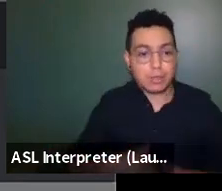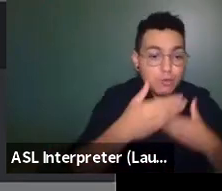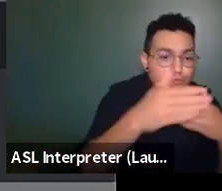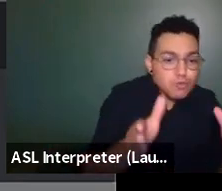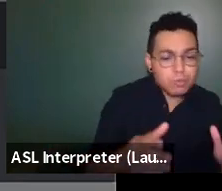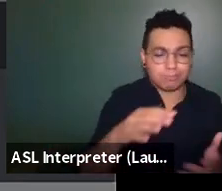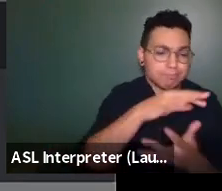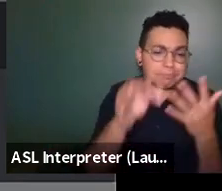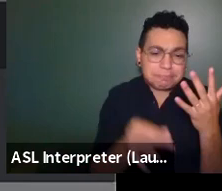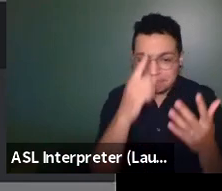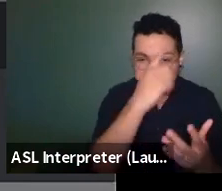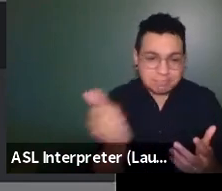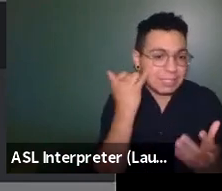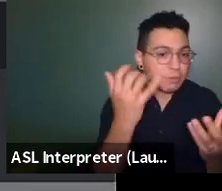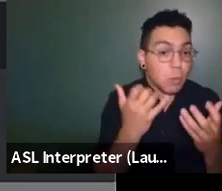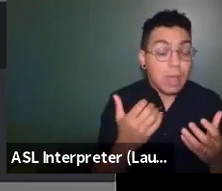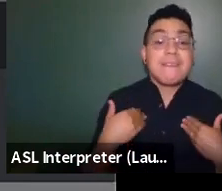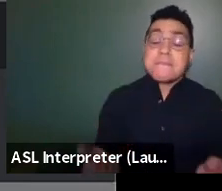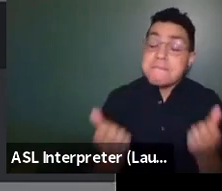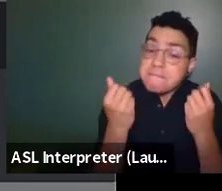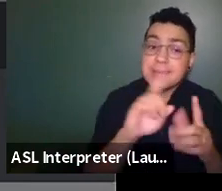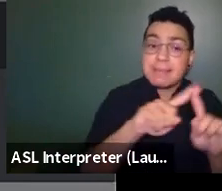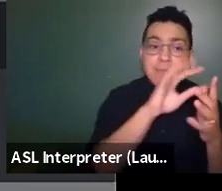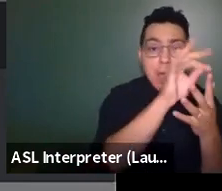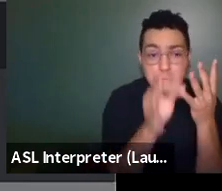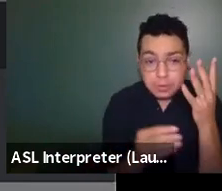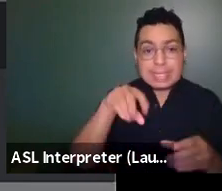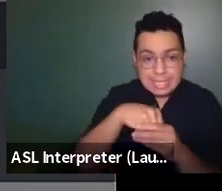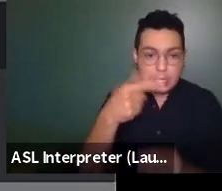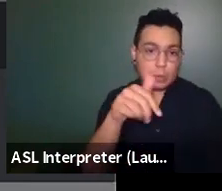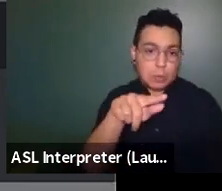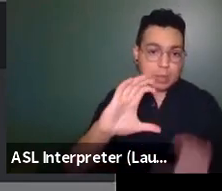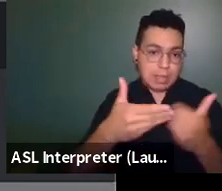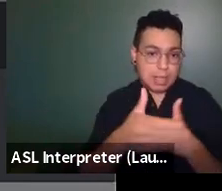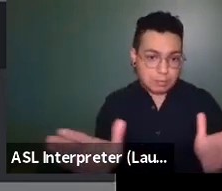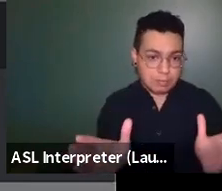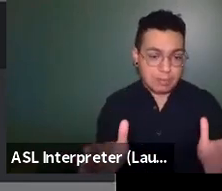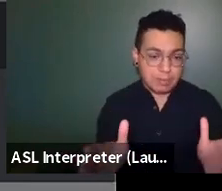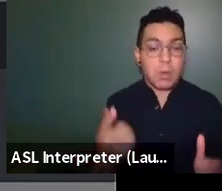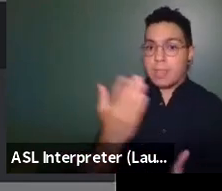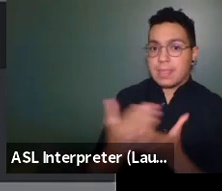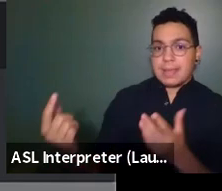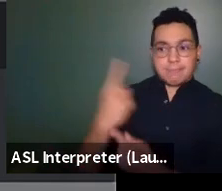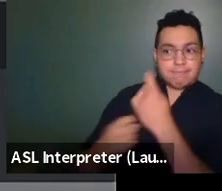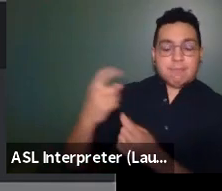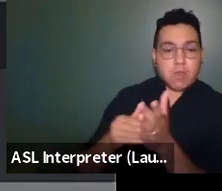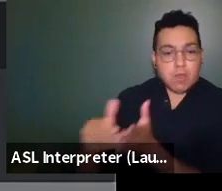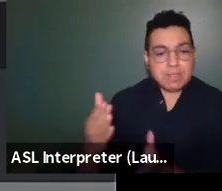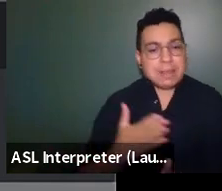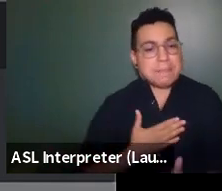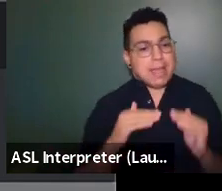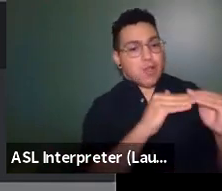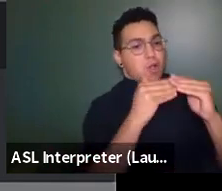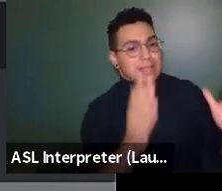ESD 112 - Katherine Livick: You have a lot of options in Google Classroom and one of the questions that I get asked a lot, and I think my colleagues here probably have heard the same question as well